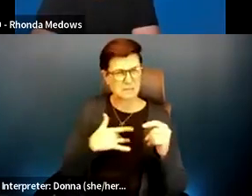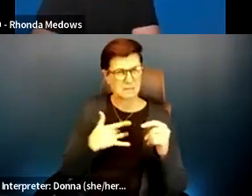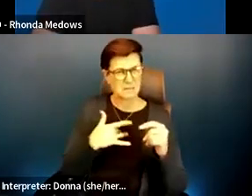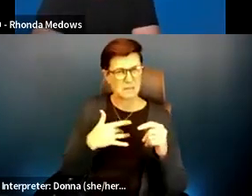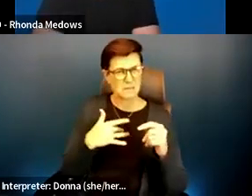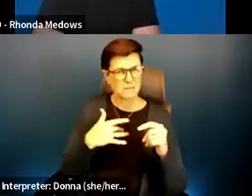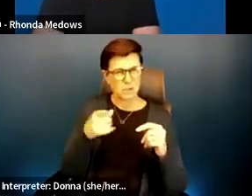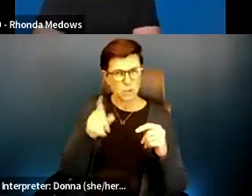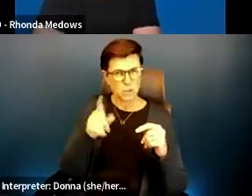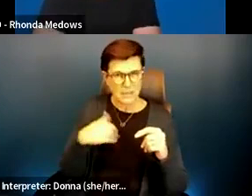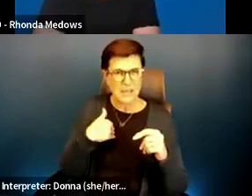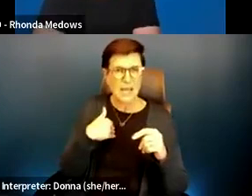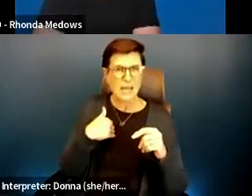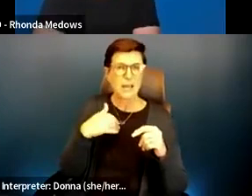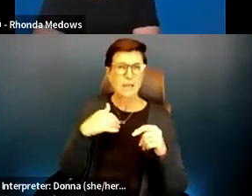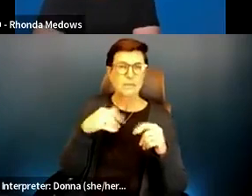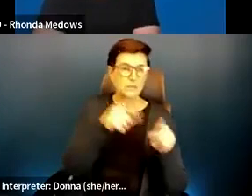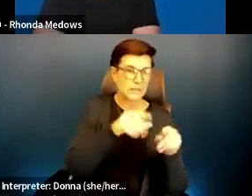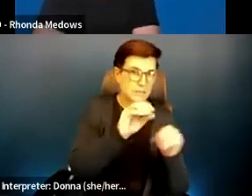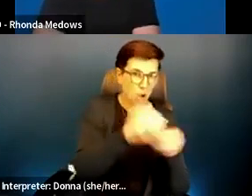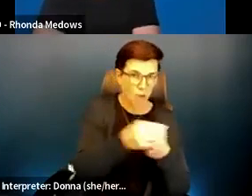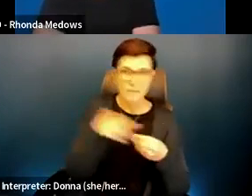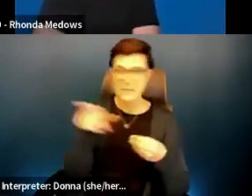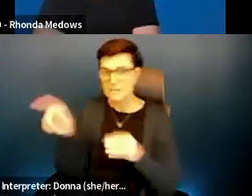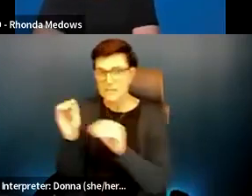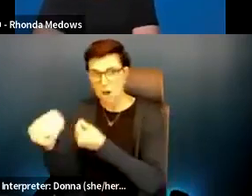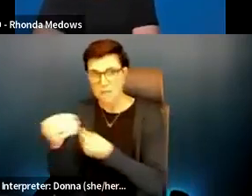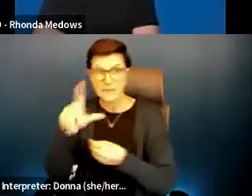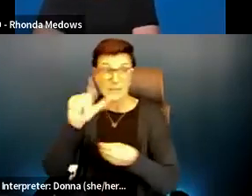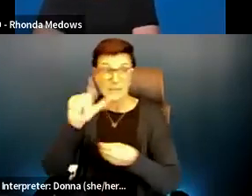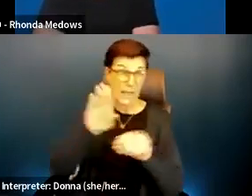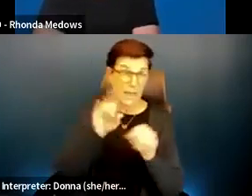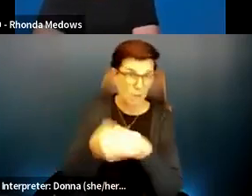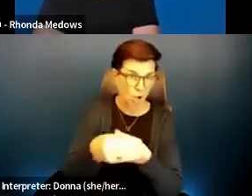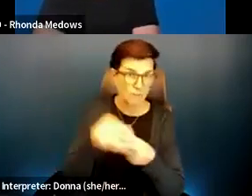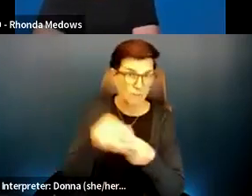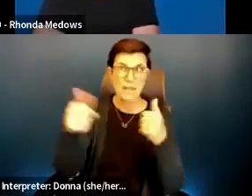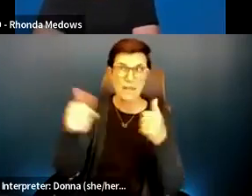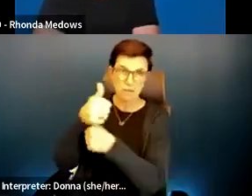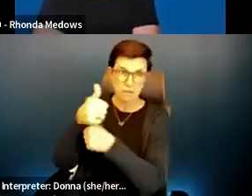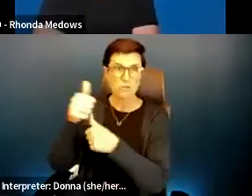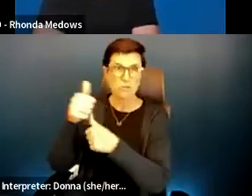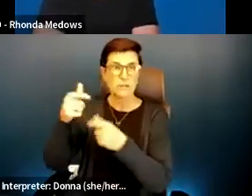you need to create that office, that office. They need to create a lab office that reports to the incident commander, right? They just do.